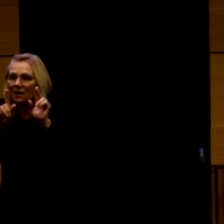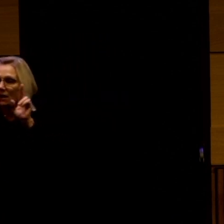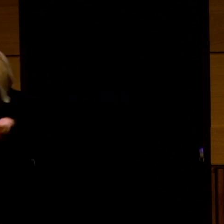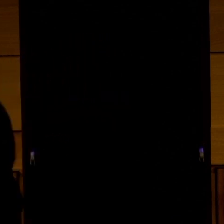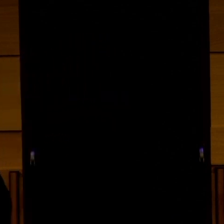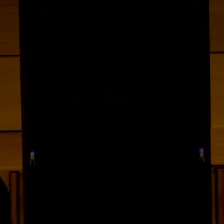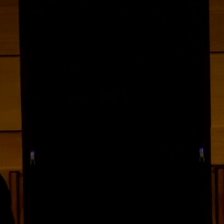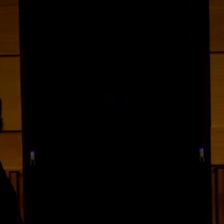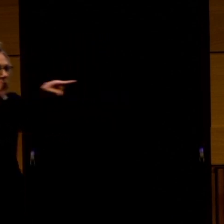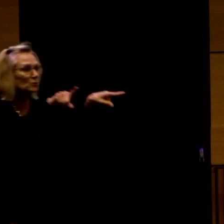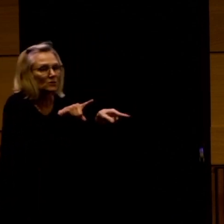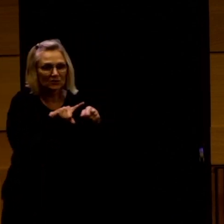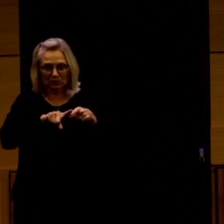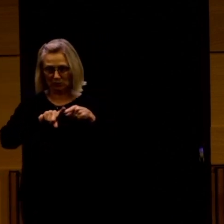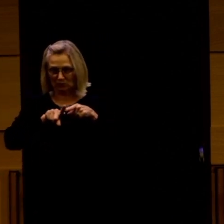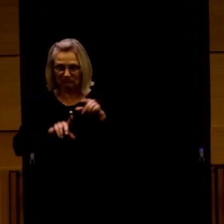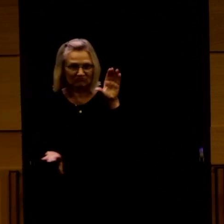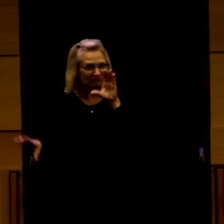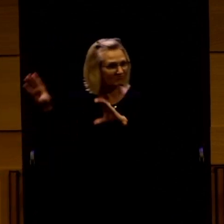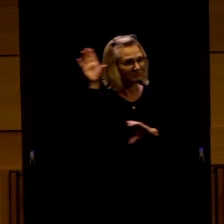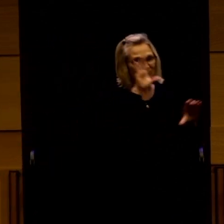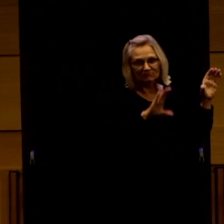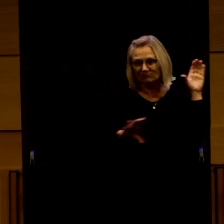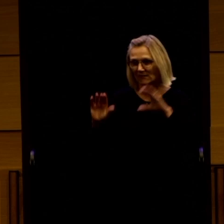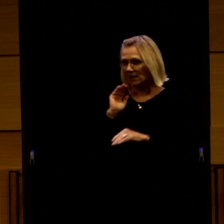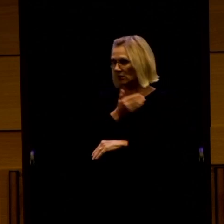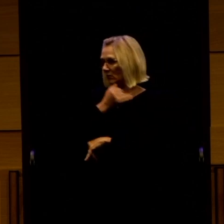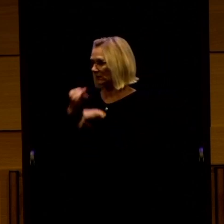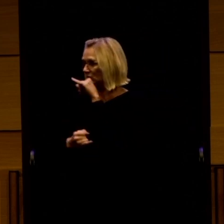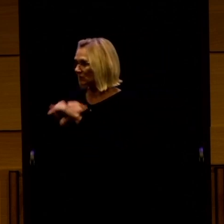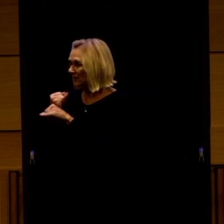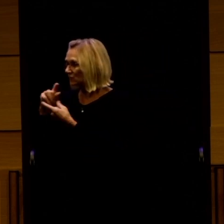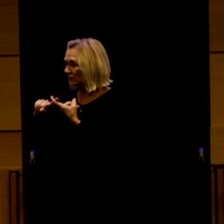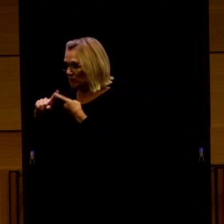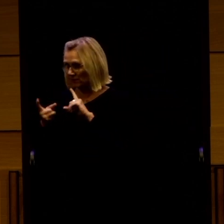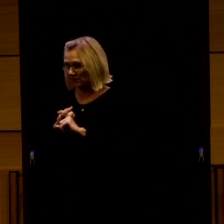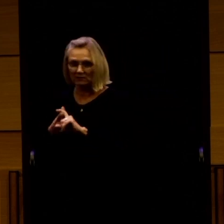It's up to you now to continue exploring with more international friends.